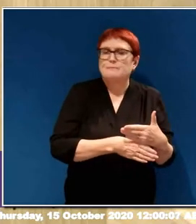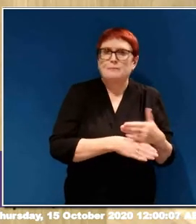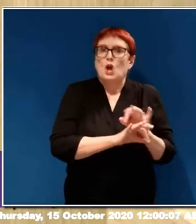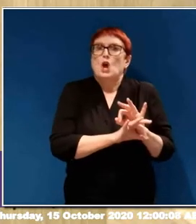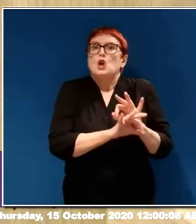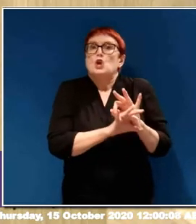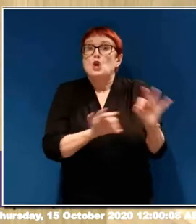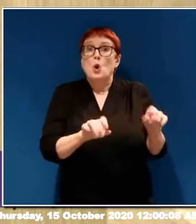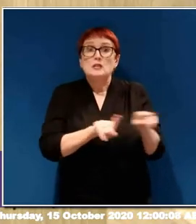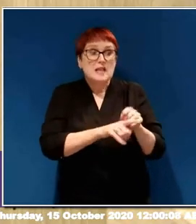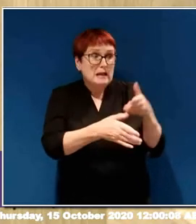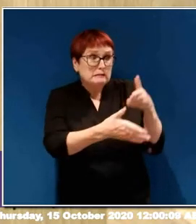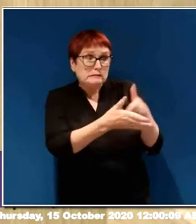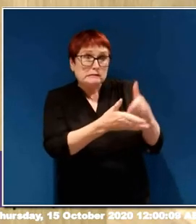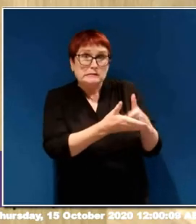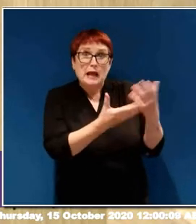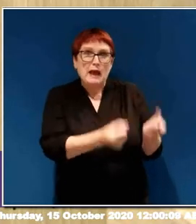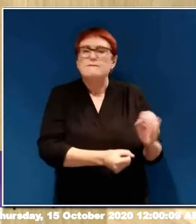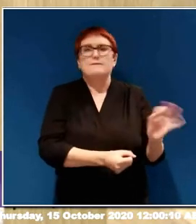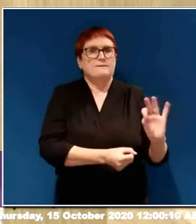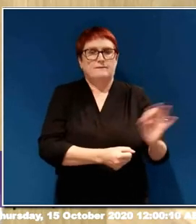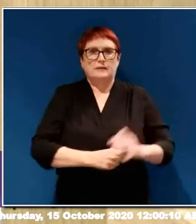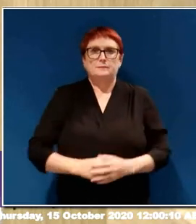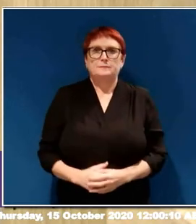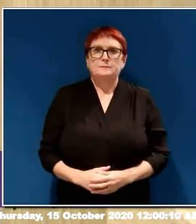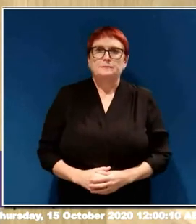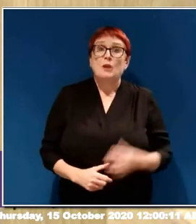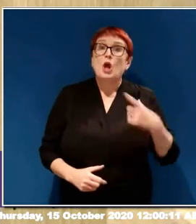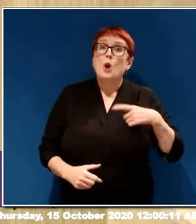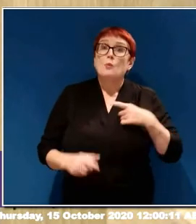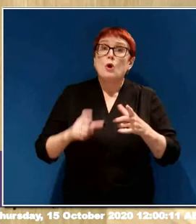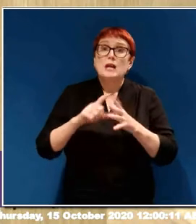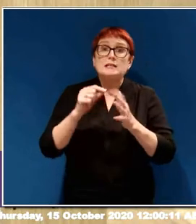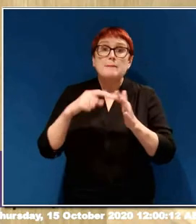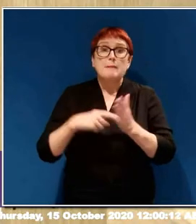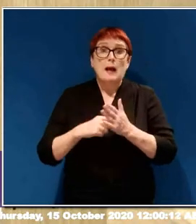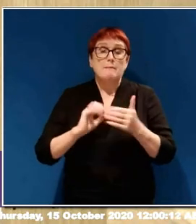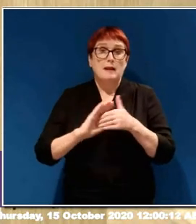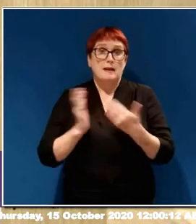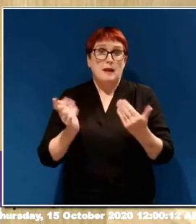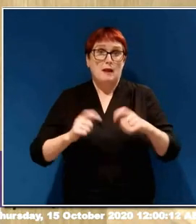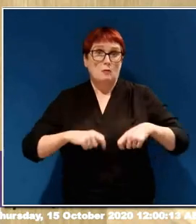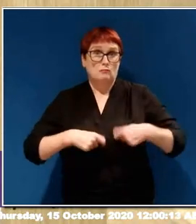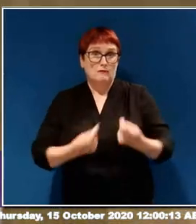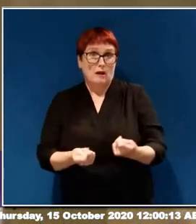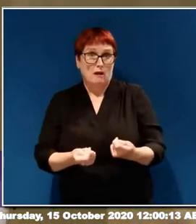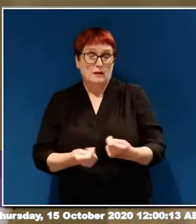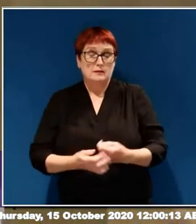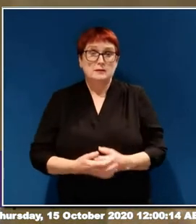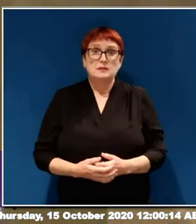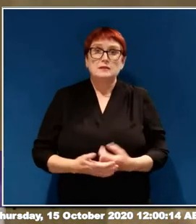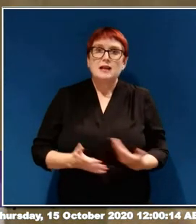because the Department has now provided additional advisers, experts,